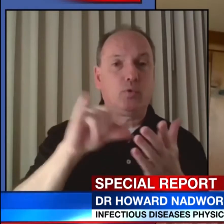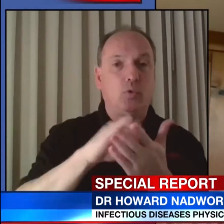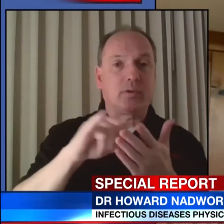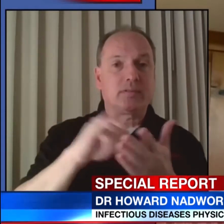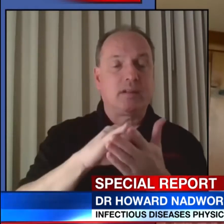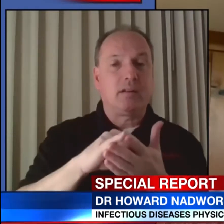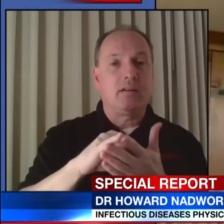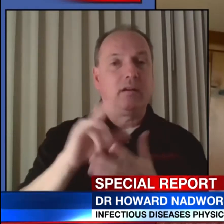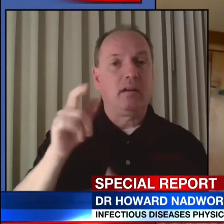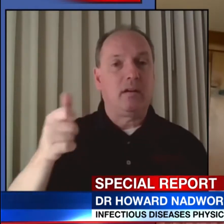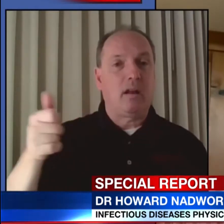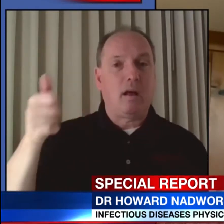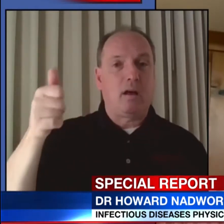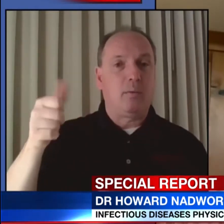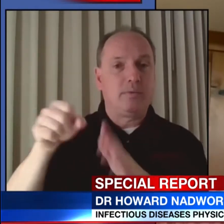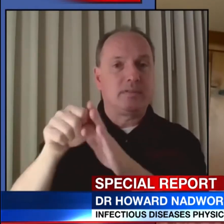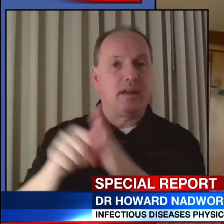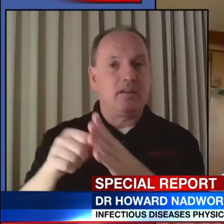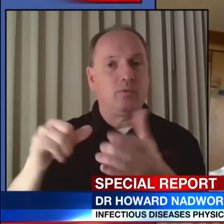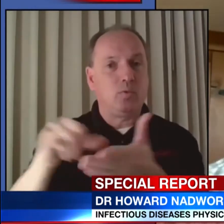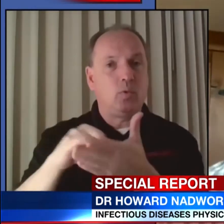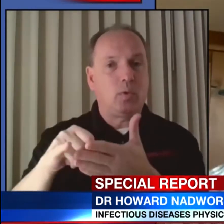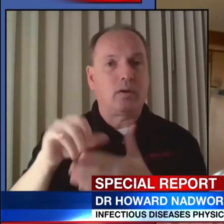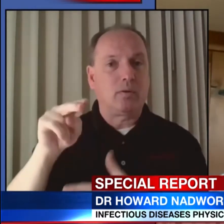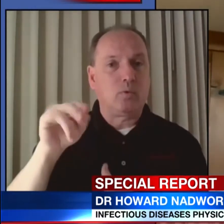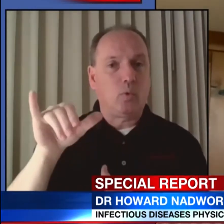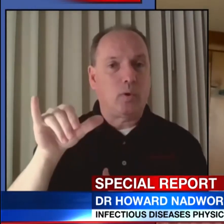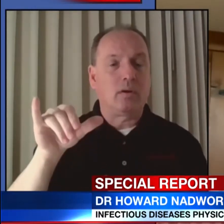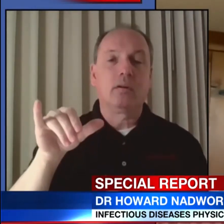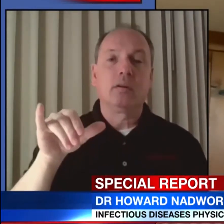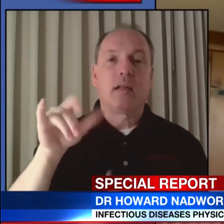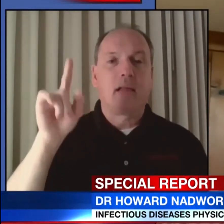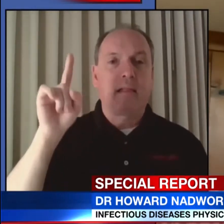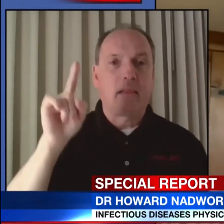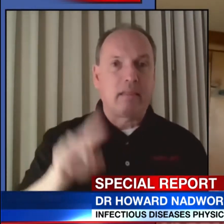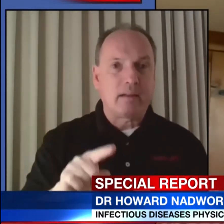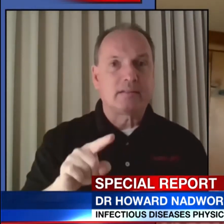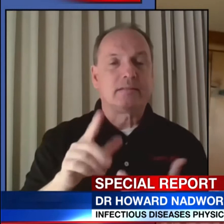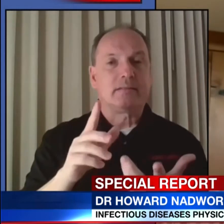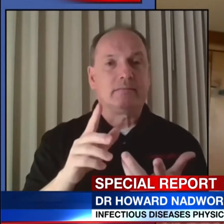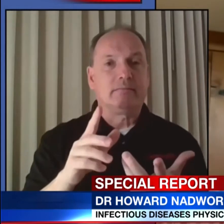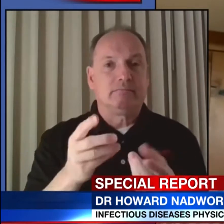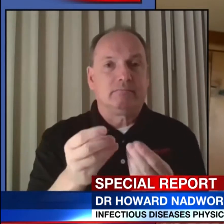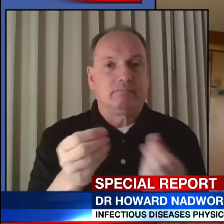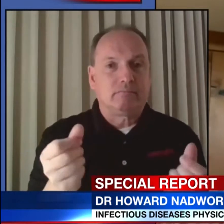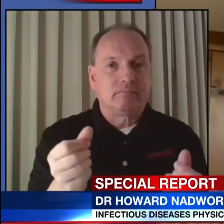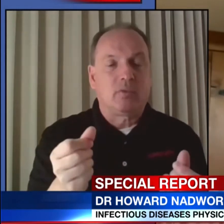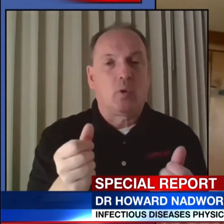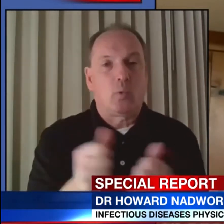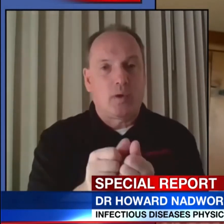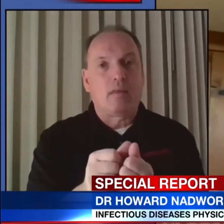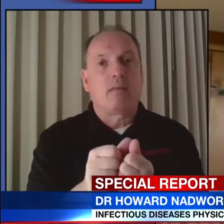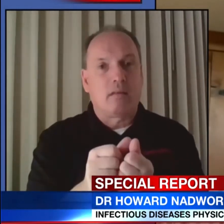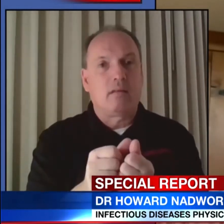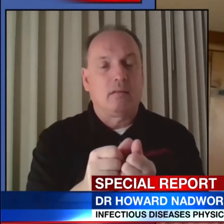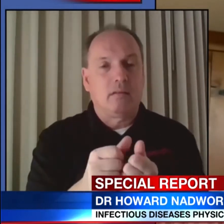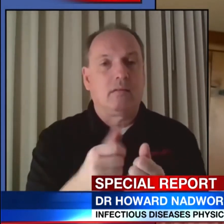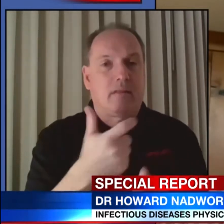BUT THE STRAINS FROM SOUTH AFRICA, NEW YORK CITY, BRAZIL, AND UPSTATE NEW YORK